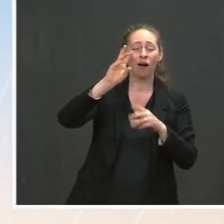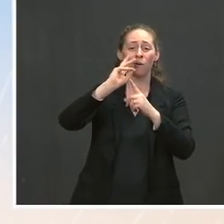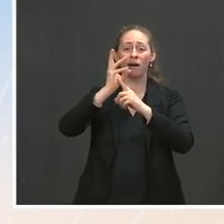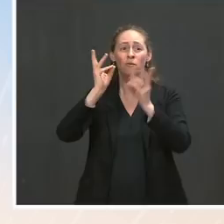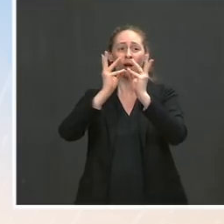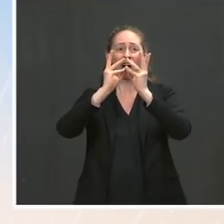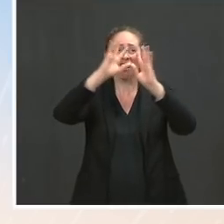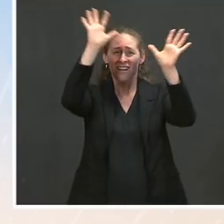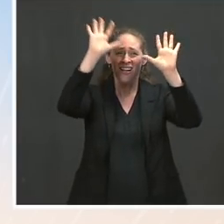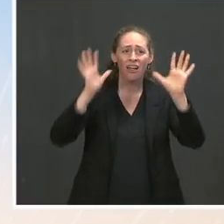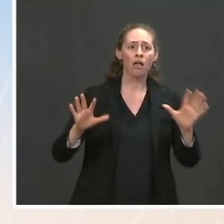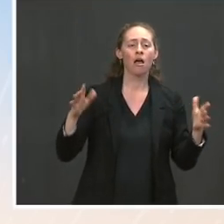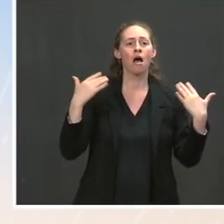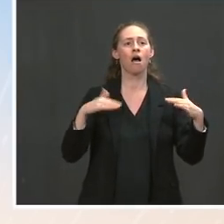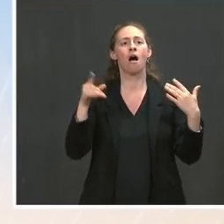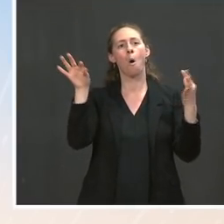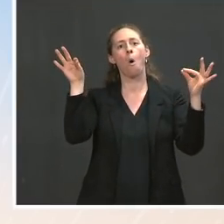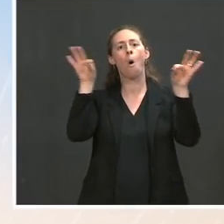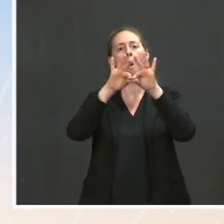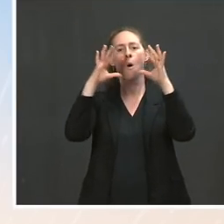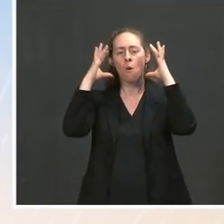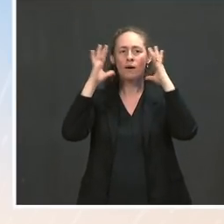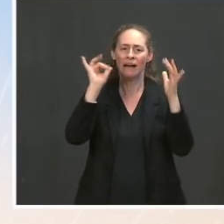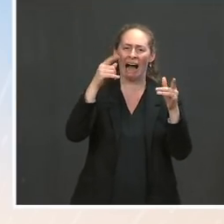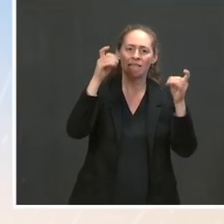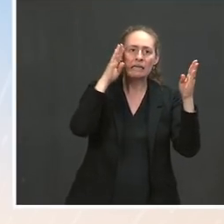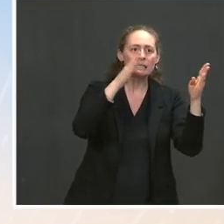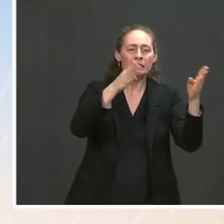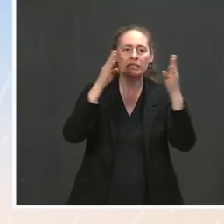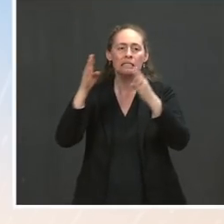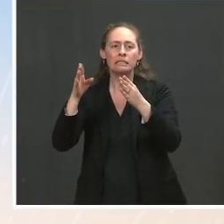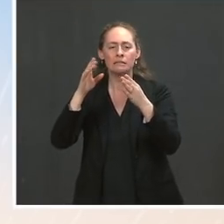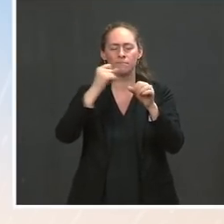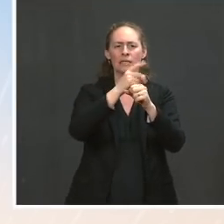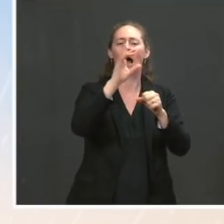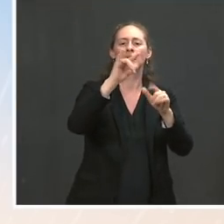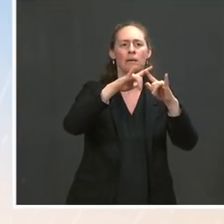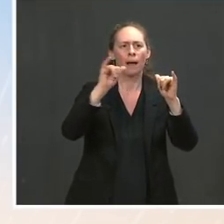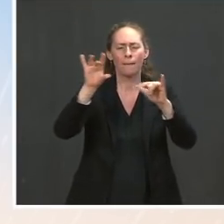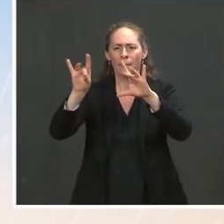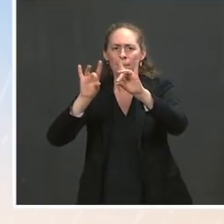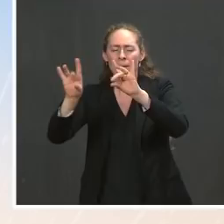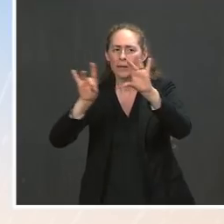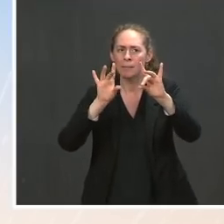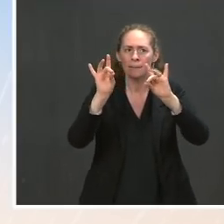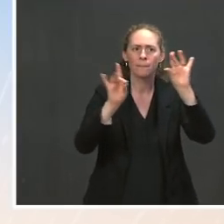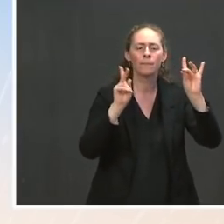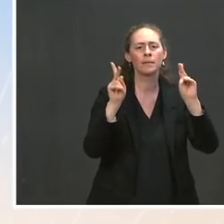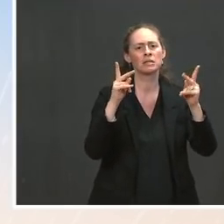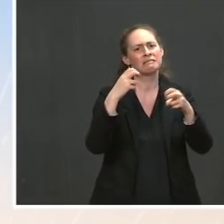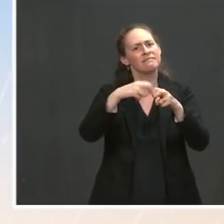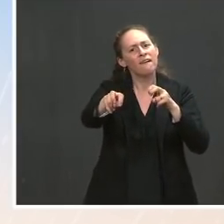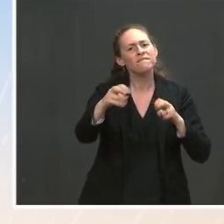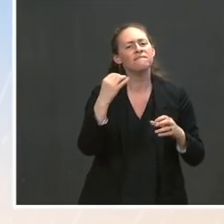moving things forward, and certainly wants to have a full team across agencies. The Press: And then if I could just follow up on something, you mentioned Title 42,